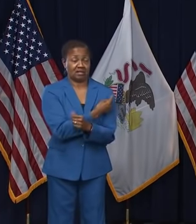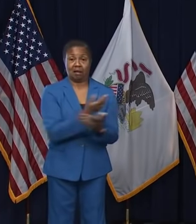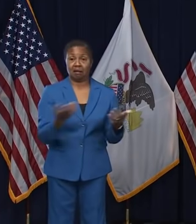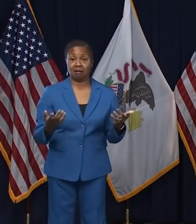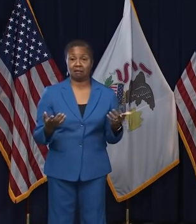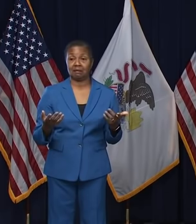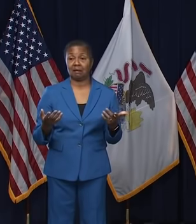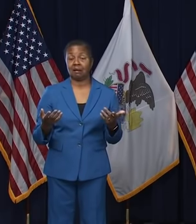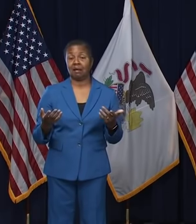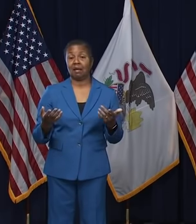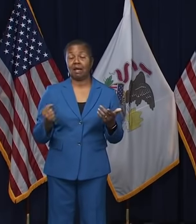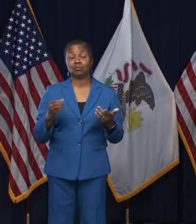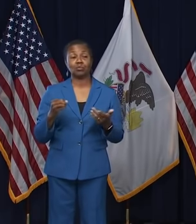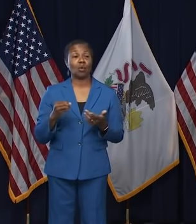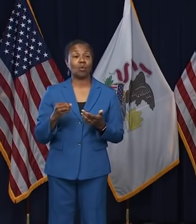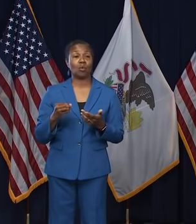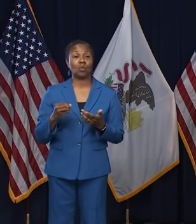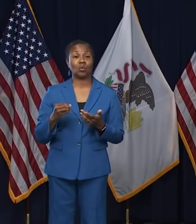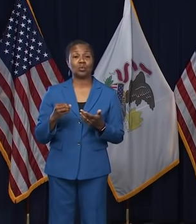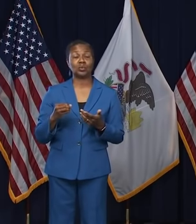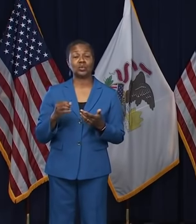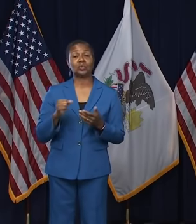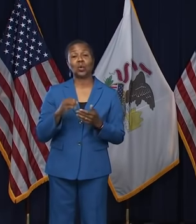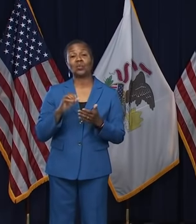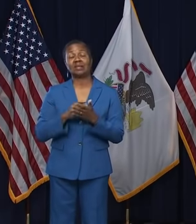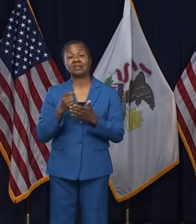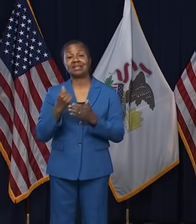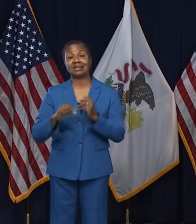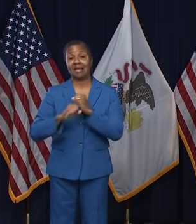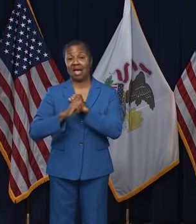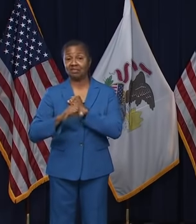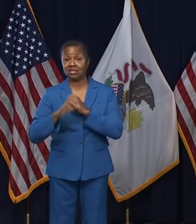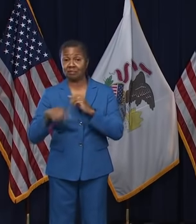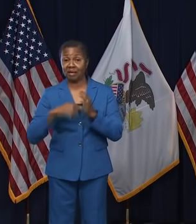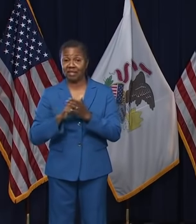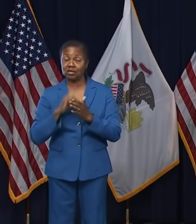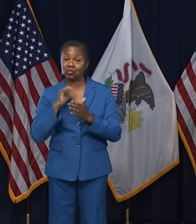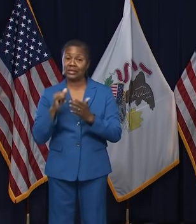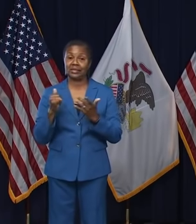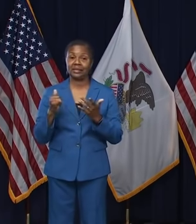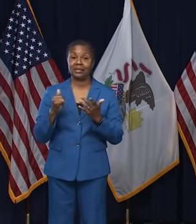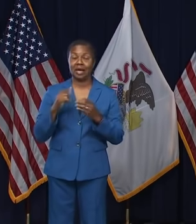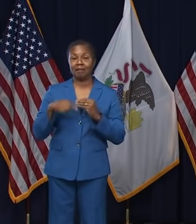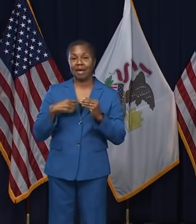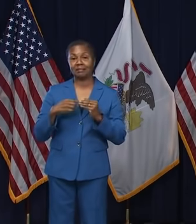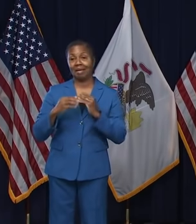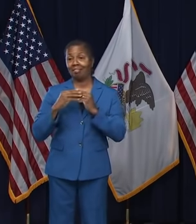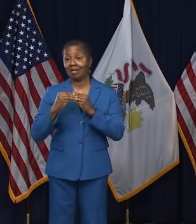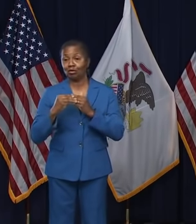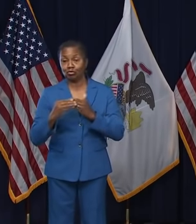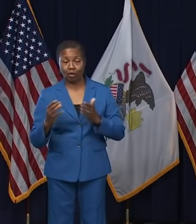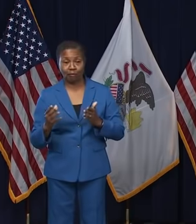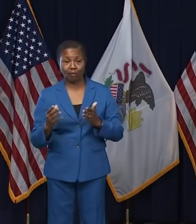wearing masks. It is they who are getting vaccinated- and so